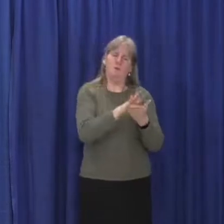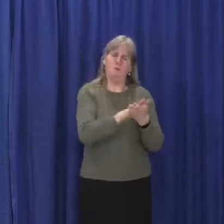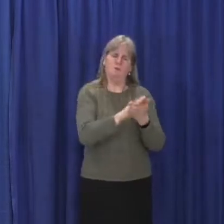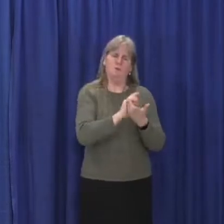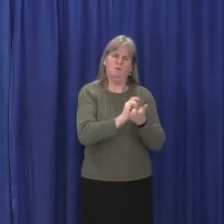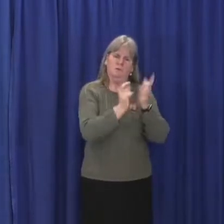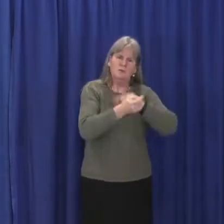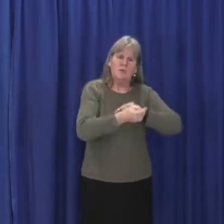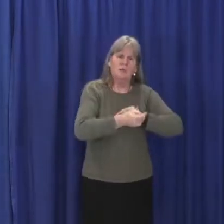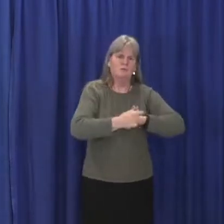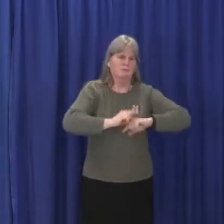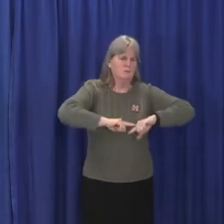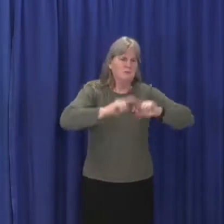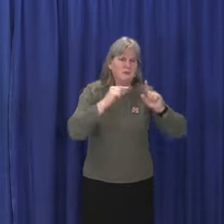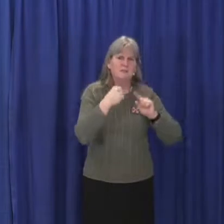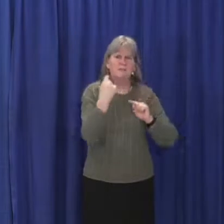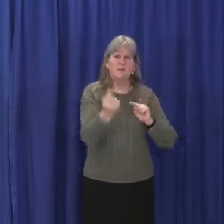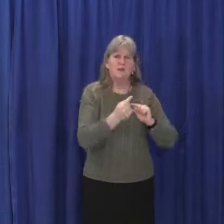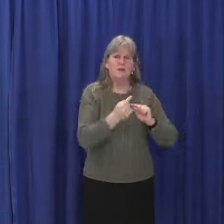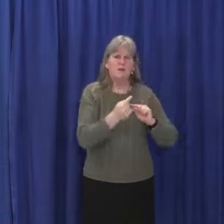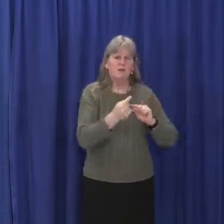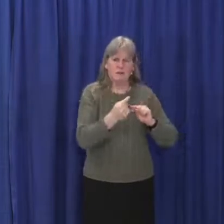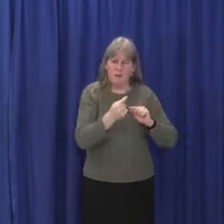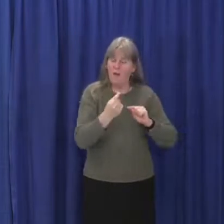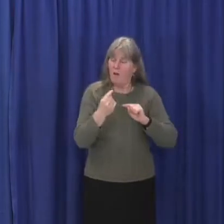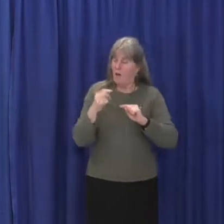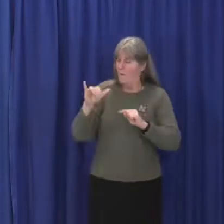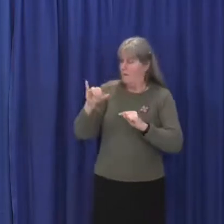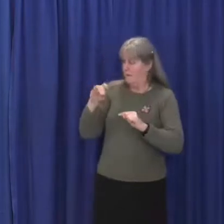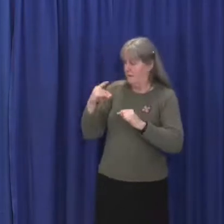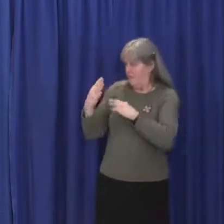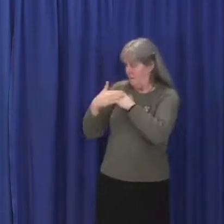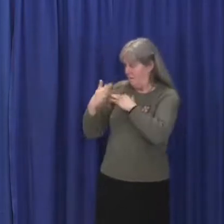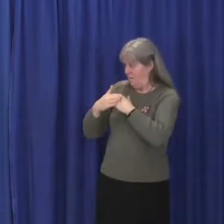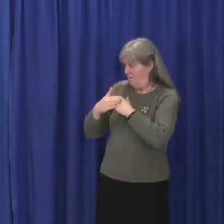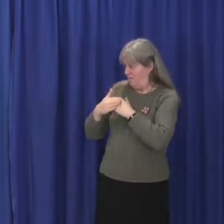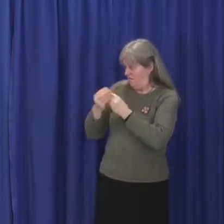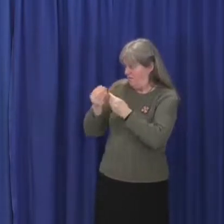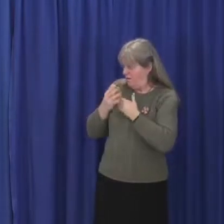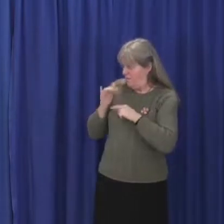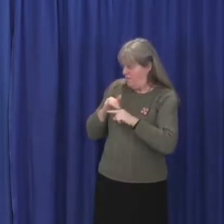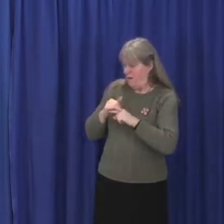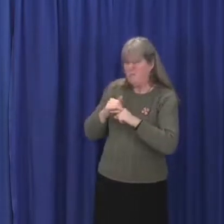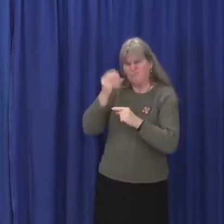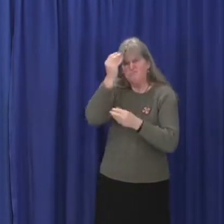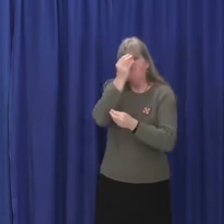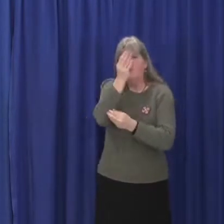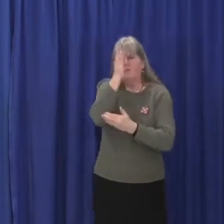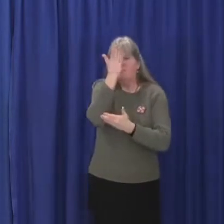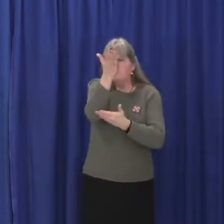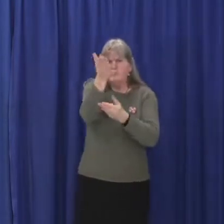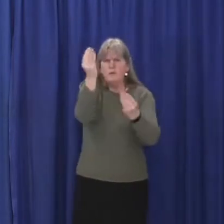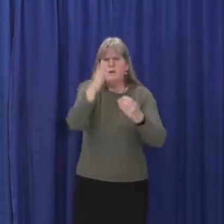if we receive advice from YCDC, or the acting Chief Medical Officer of Health